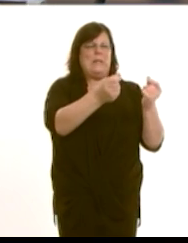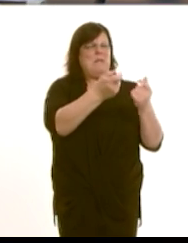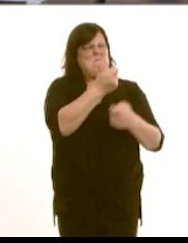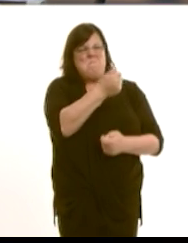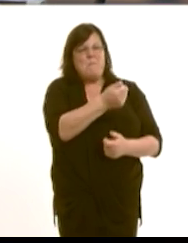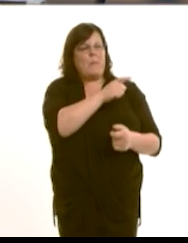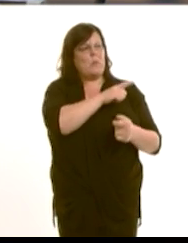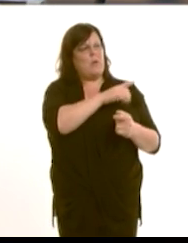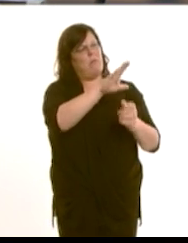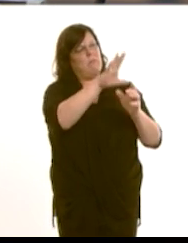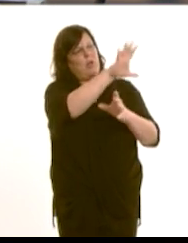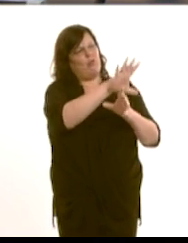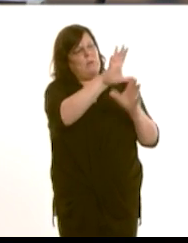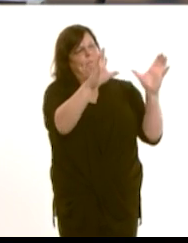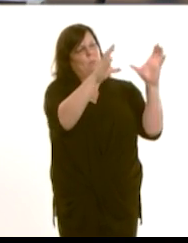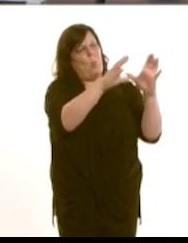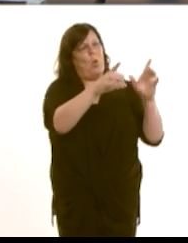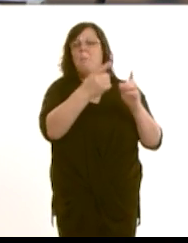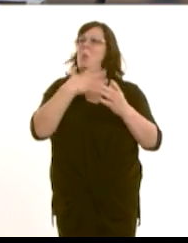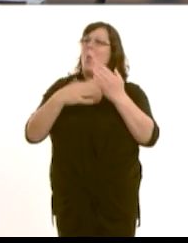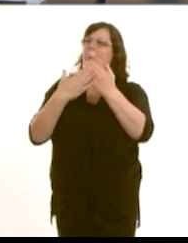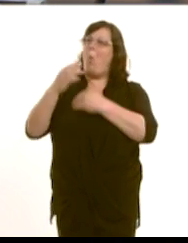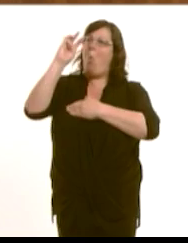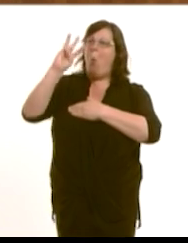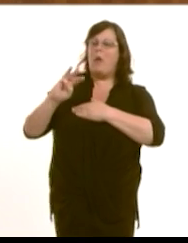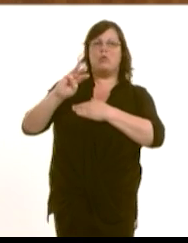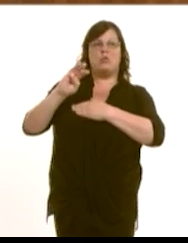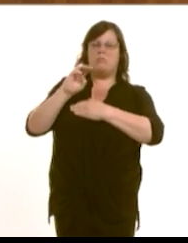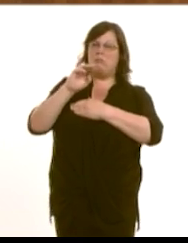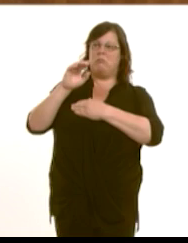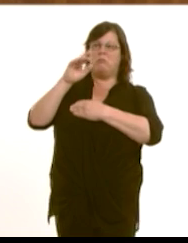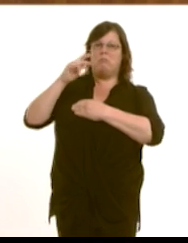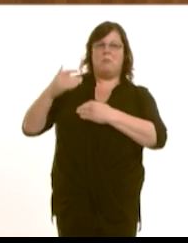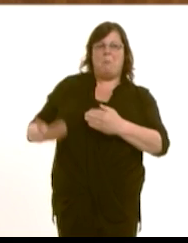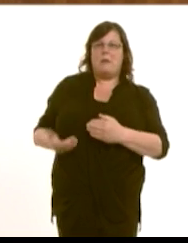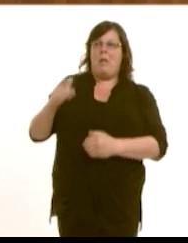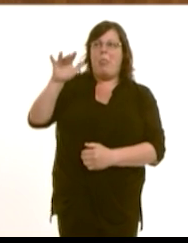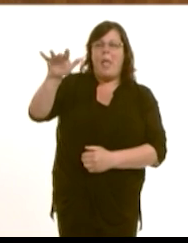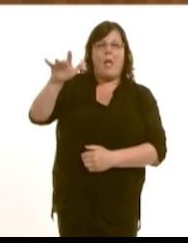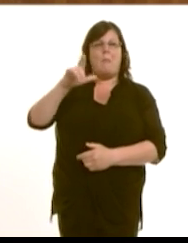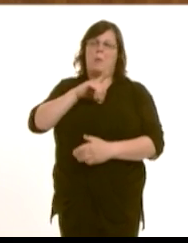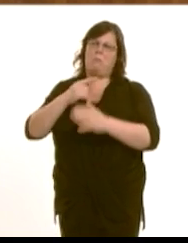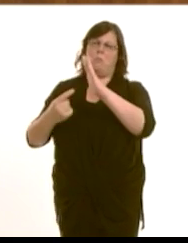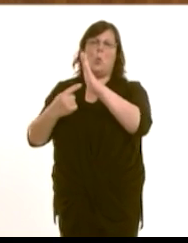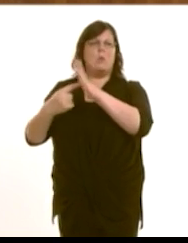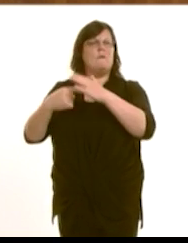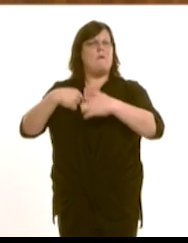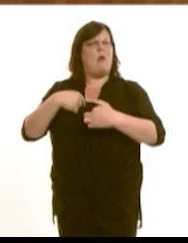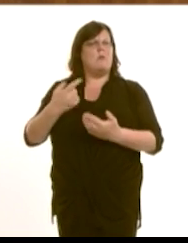But we will look to increase the Welsh presence now, as we have done over the past few years, in markets that are important to us. Neil Hamilton: Well, I welcome that response.